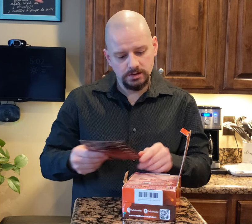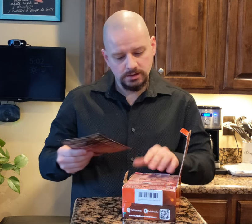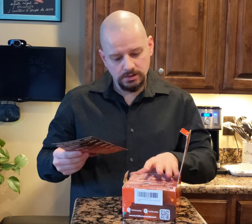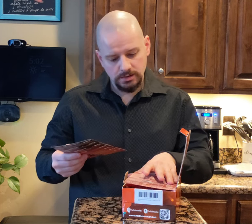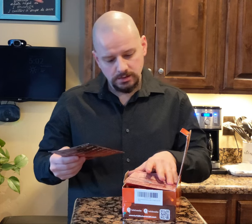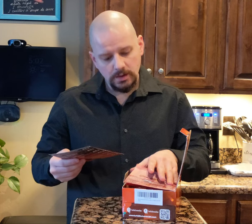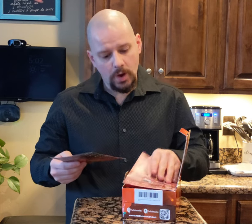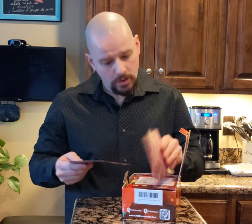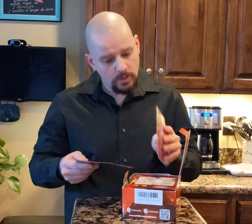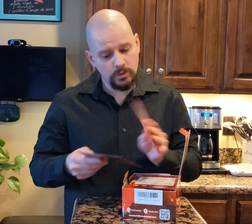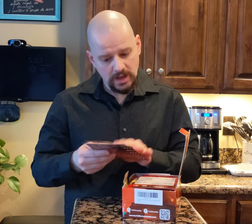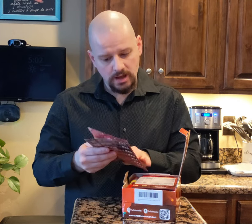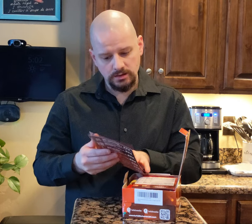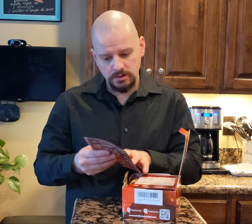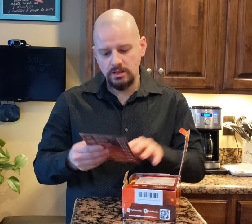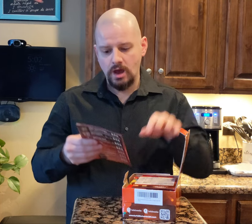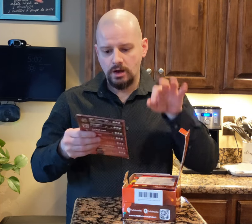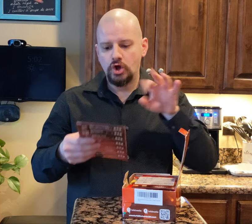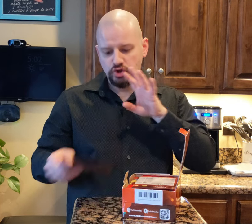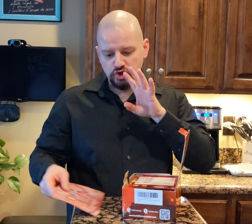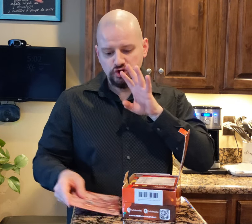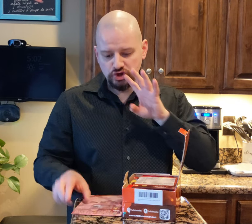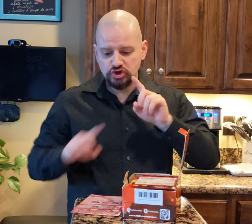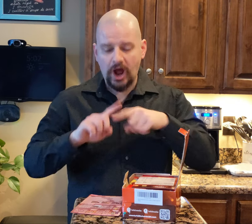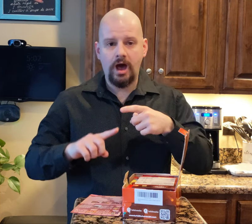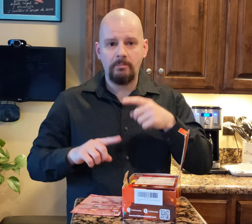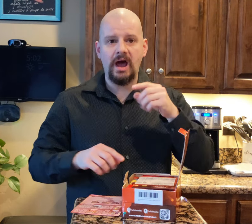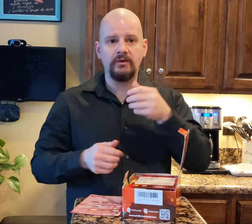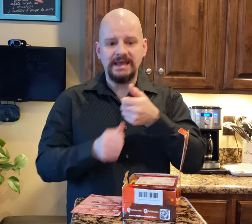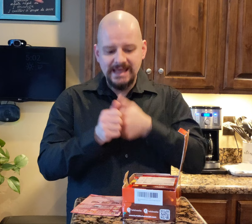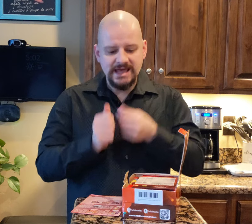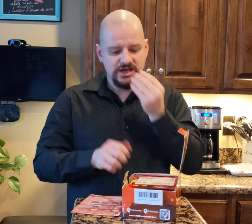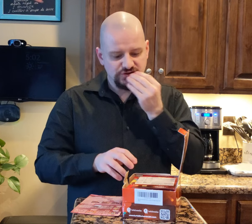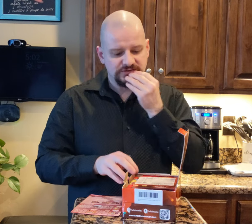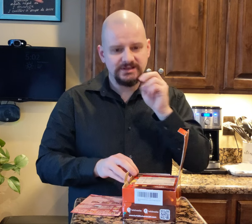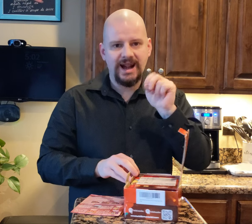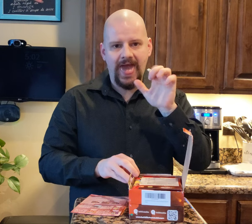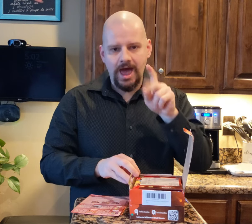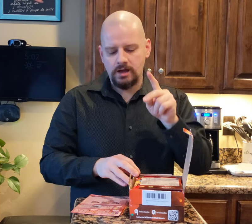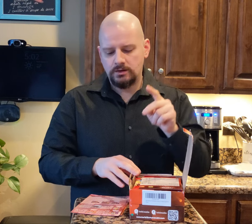Oh, okay. It talks about each snack.